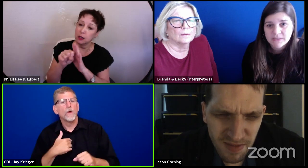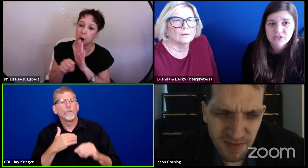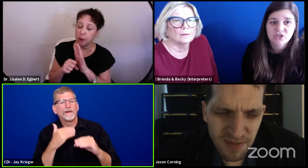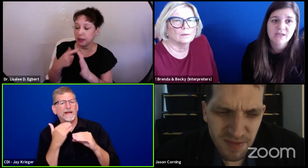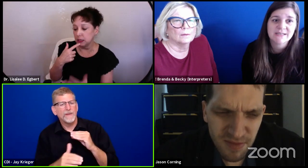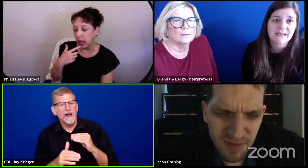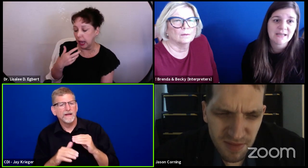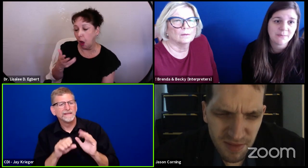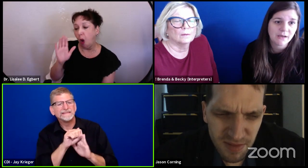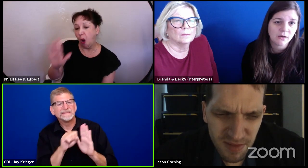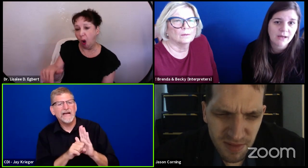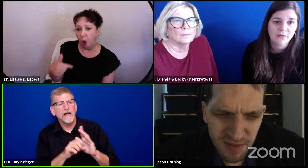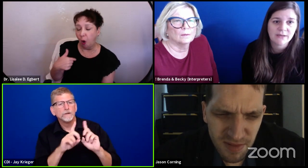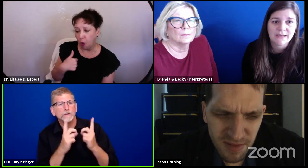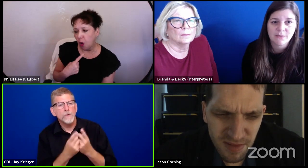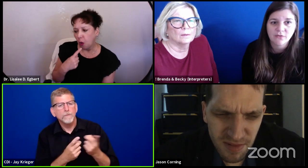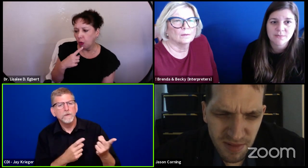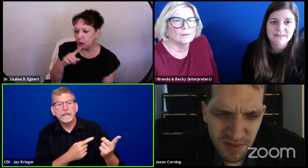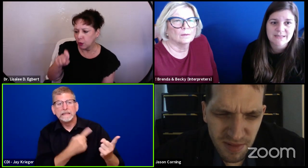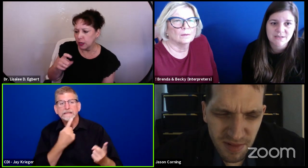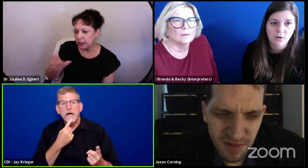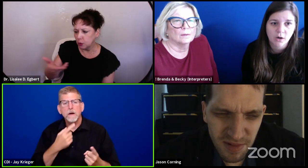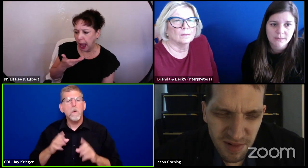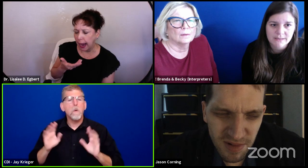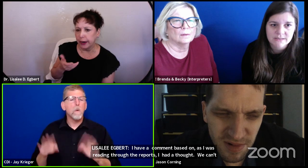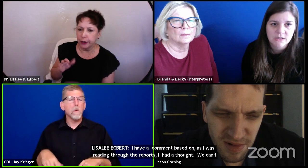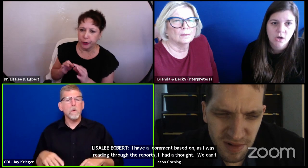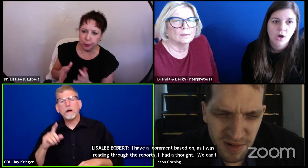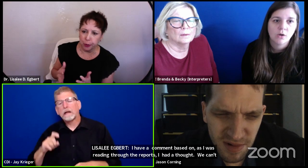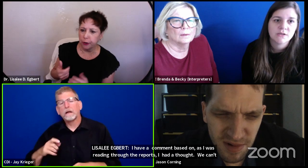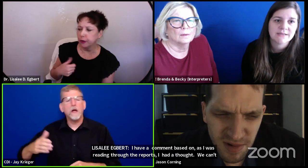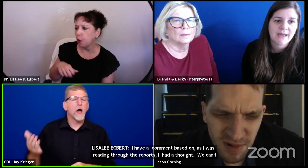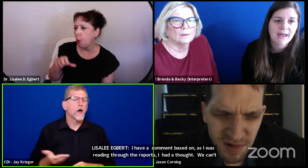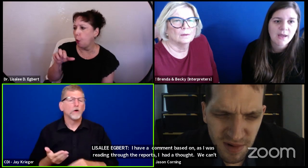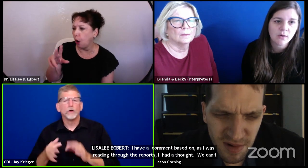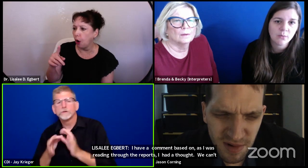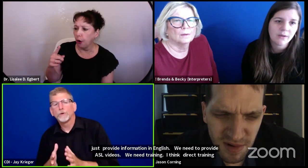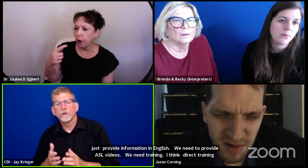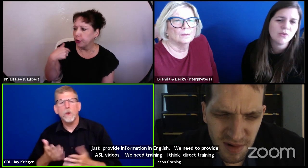But to just email, have an email from the State Department or to say, hey, we won't